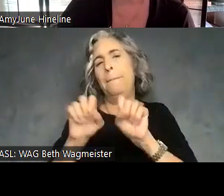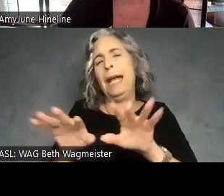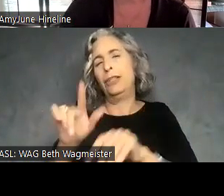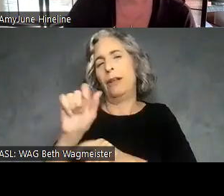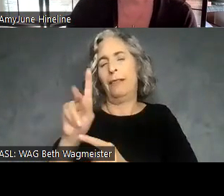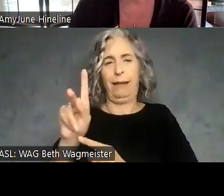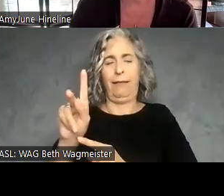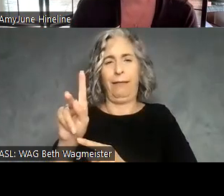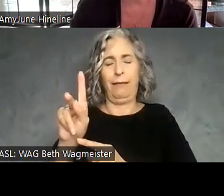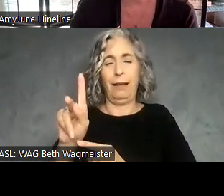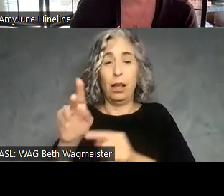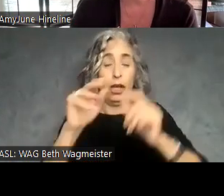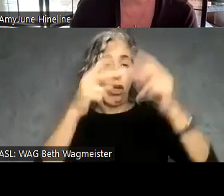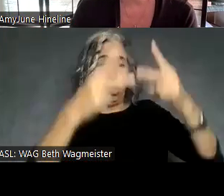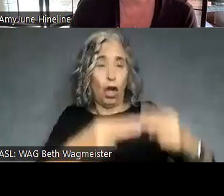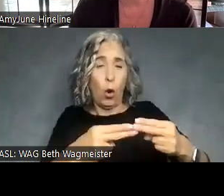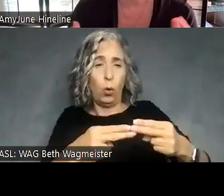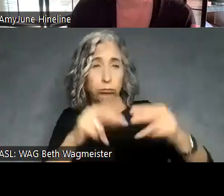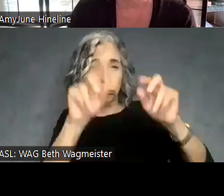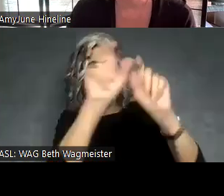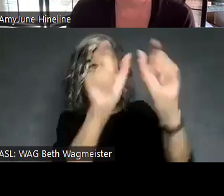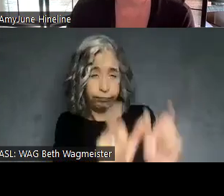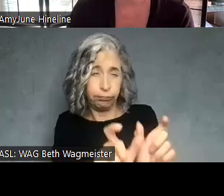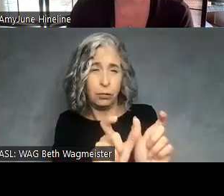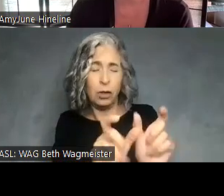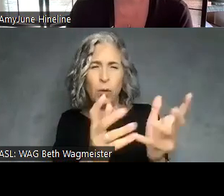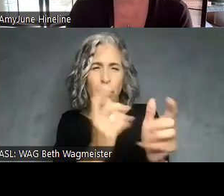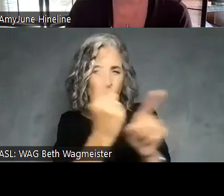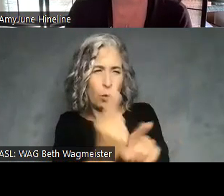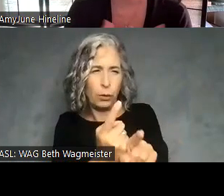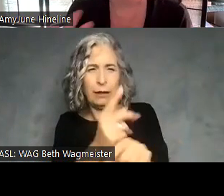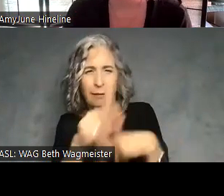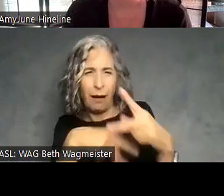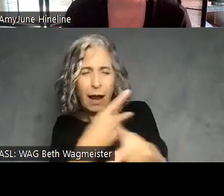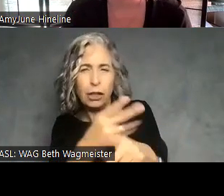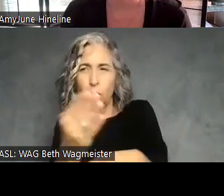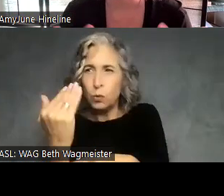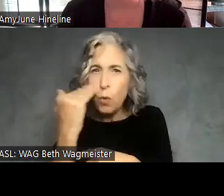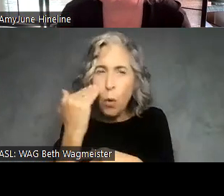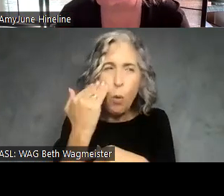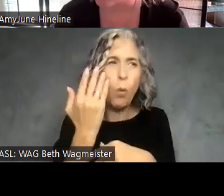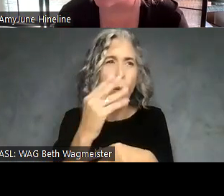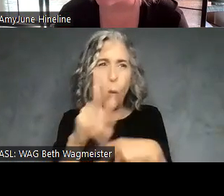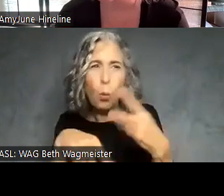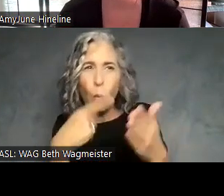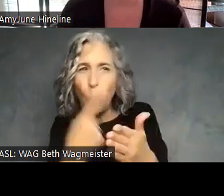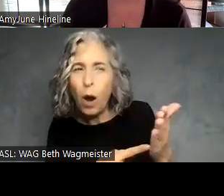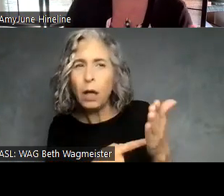on their computer or password managers. We want to provide our users with a method to authenticate